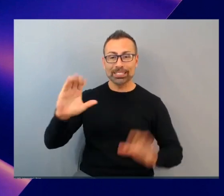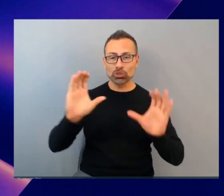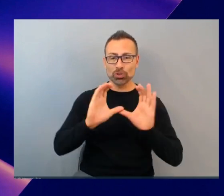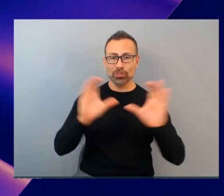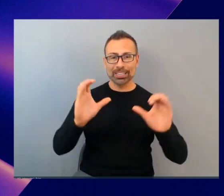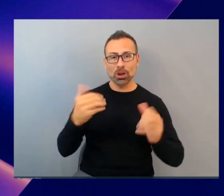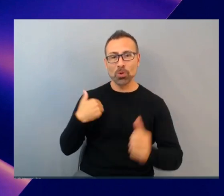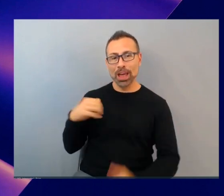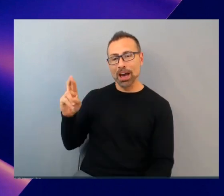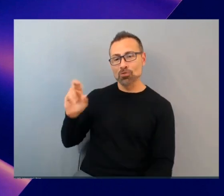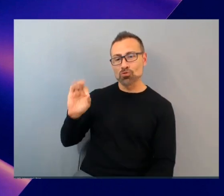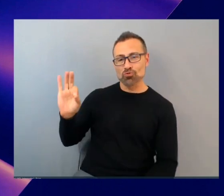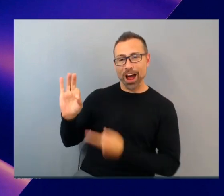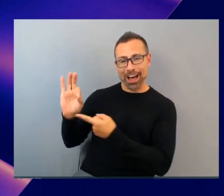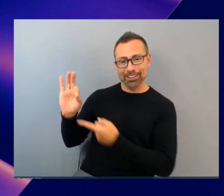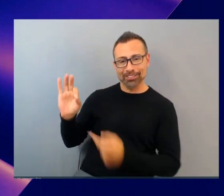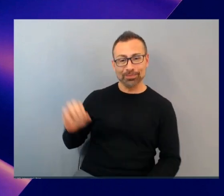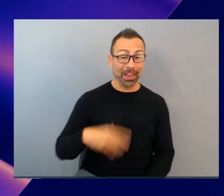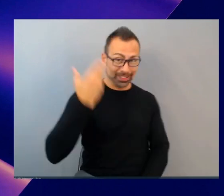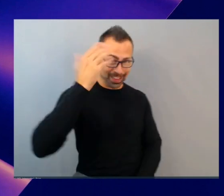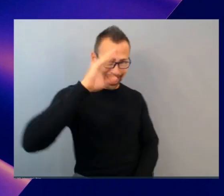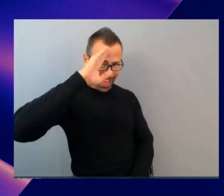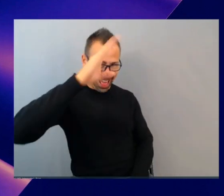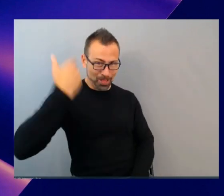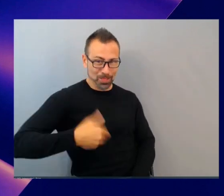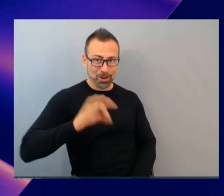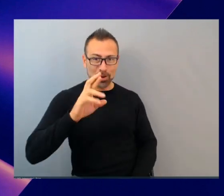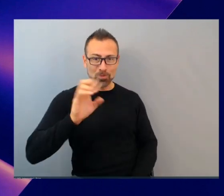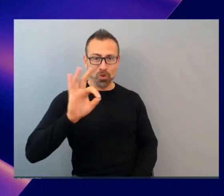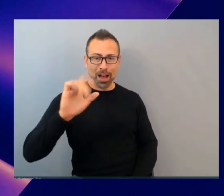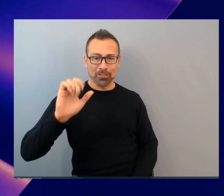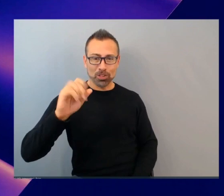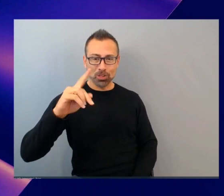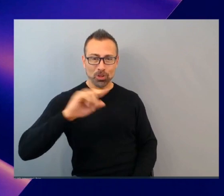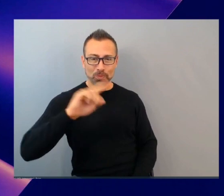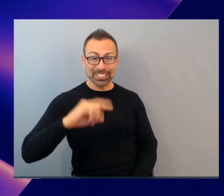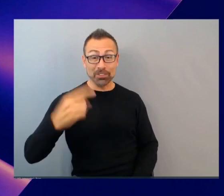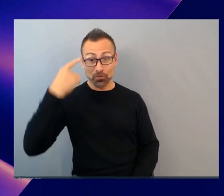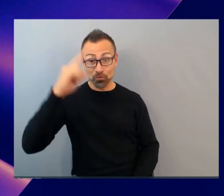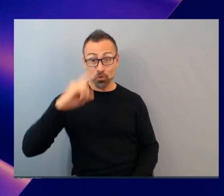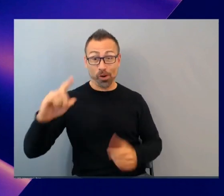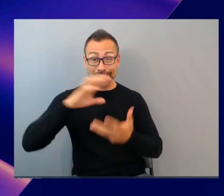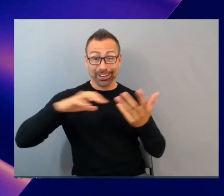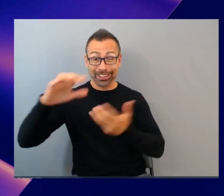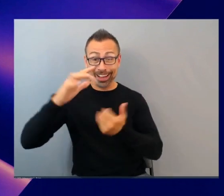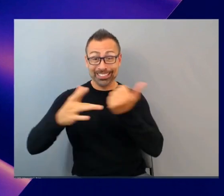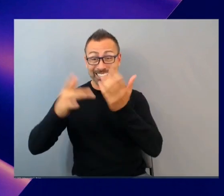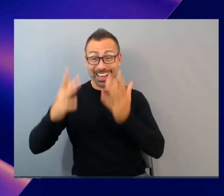I'm Raf Lopes, principal cloud technologist working with AWS, and today I have the pleasure to show you here